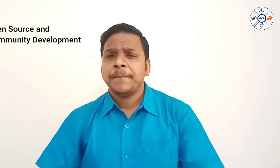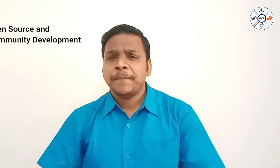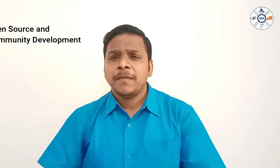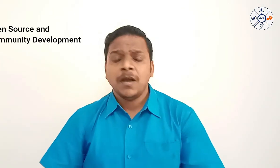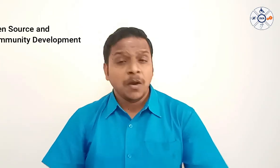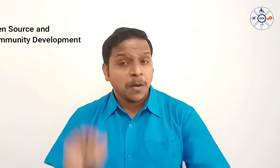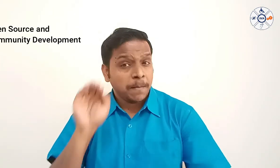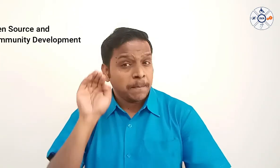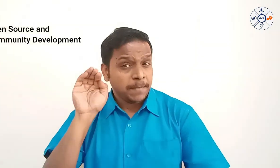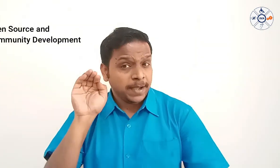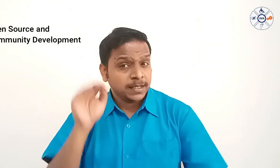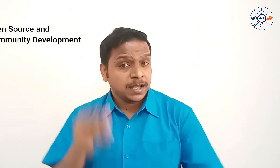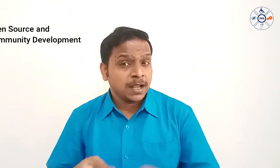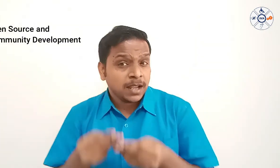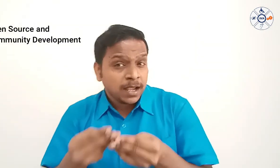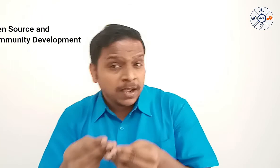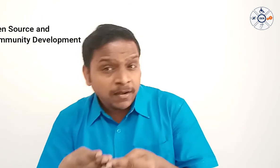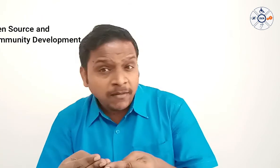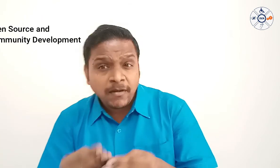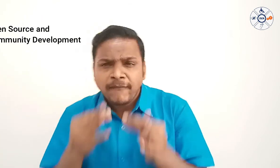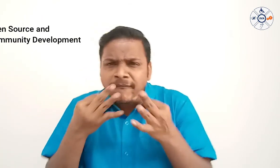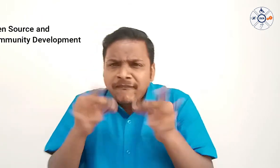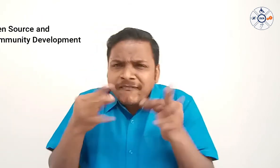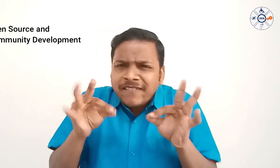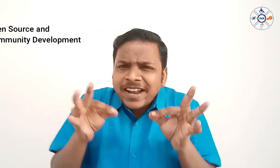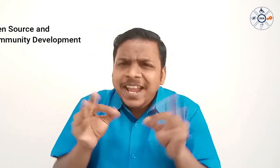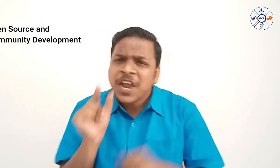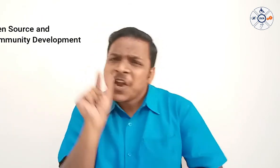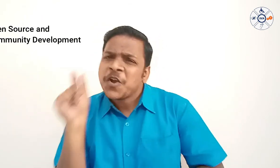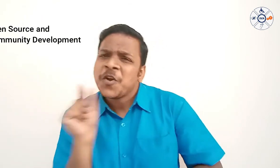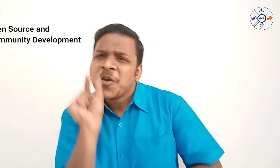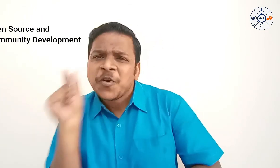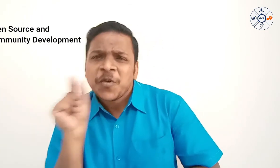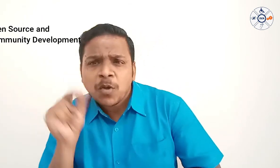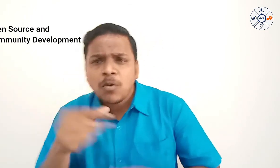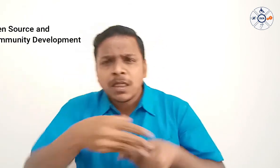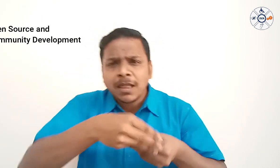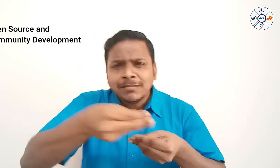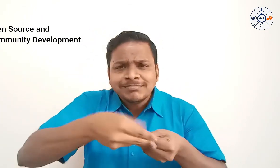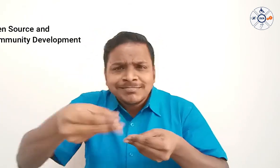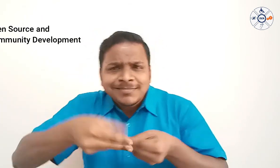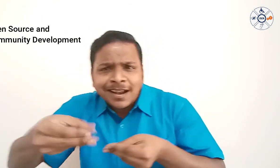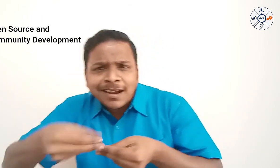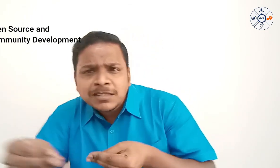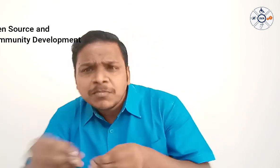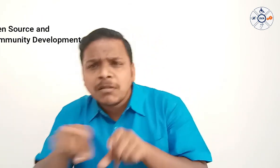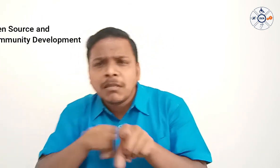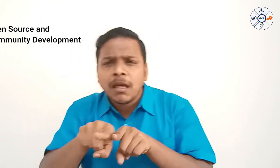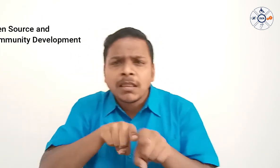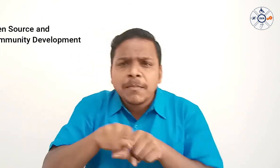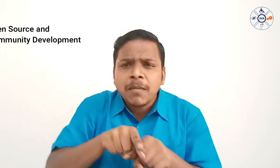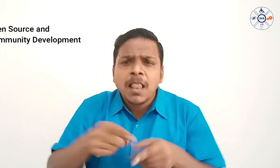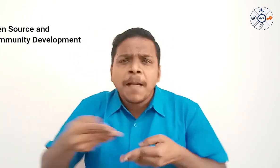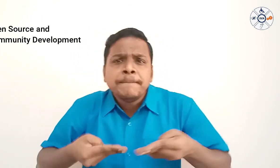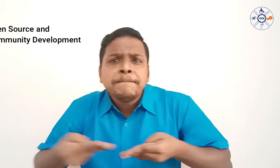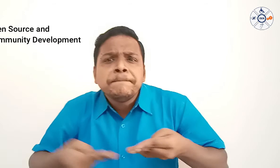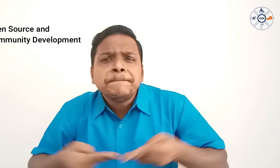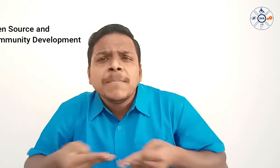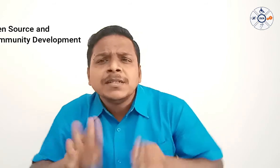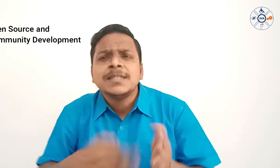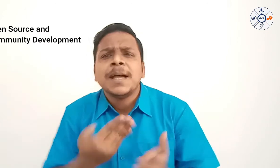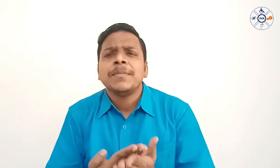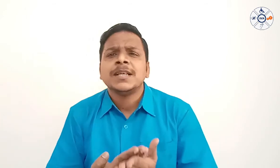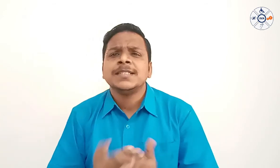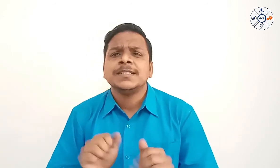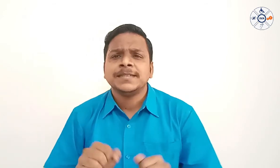Python is free to use and distribute, including for commercial purposes.